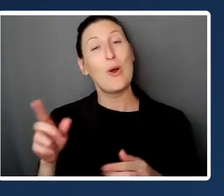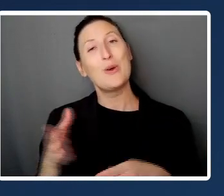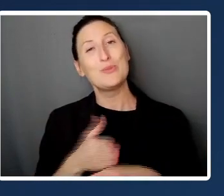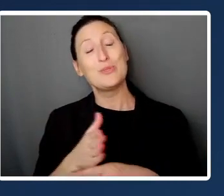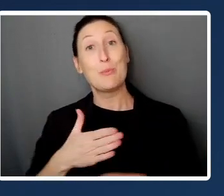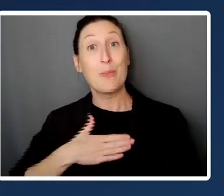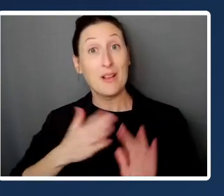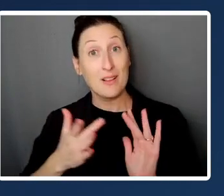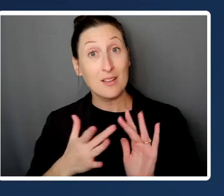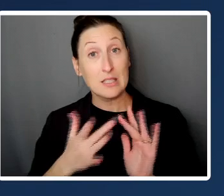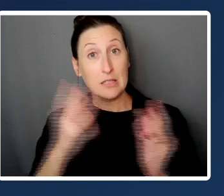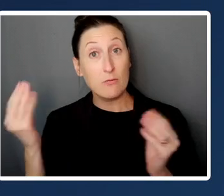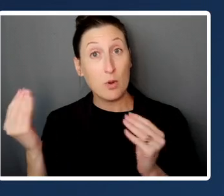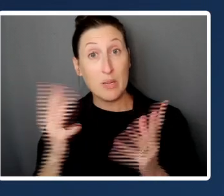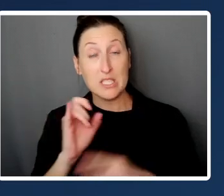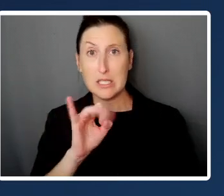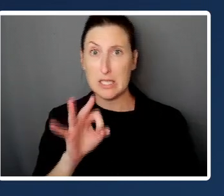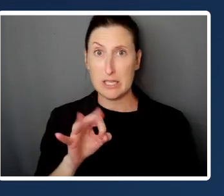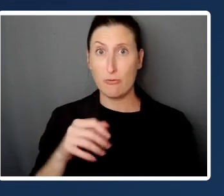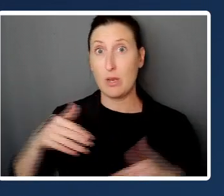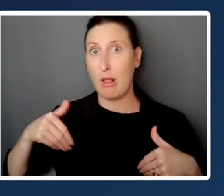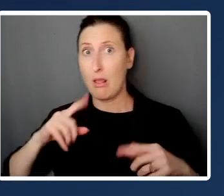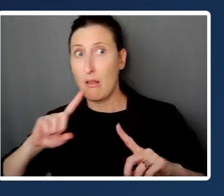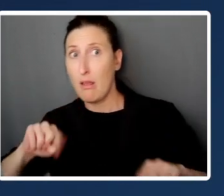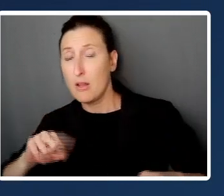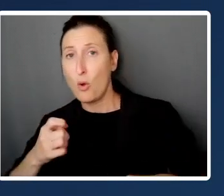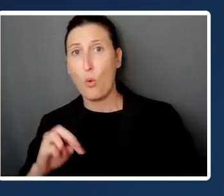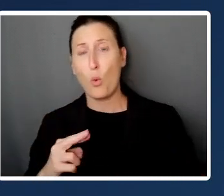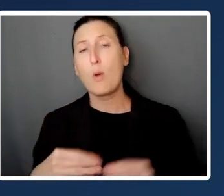get to any questions or if you want to reach about other matters. And I think